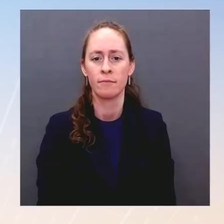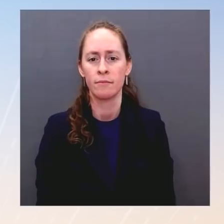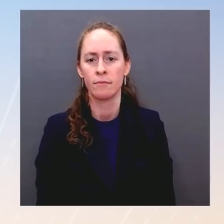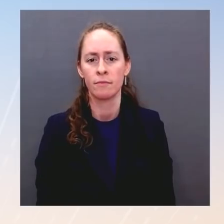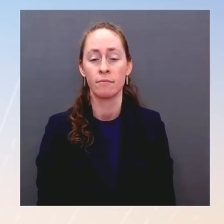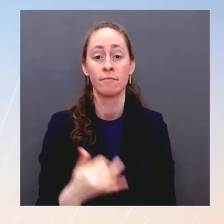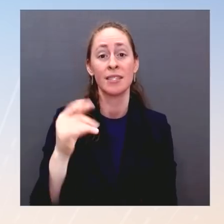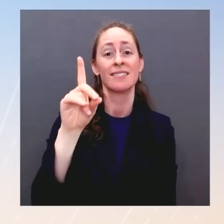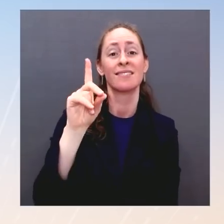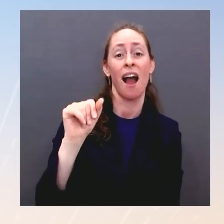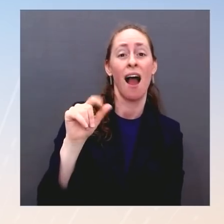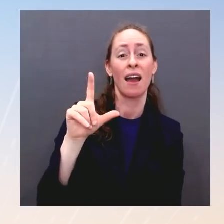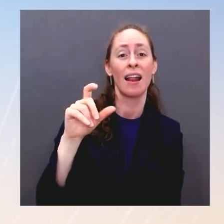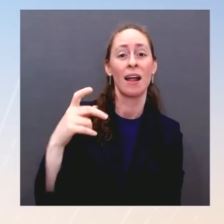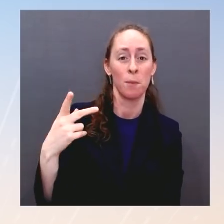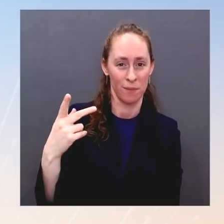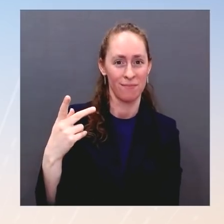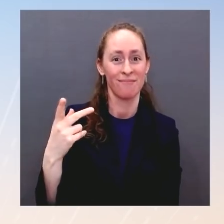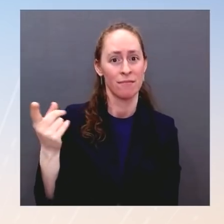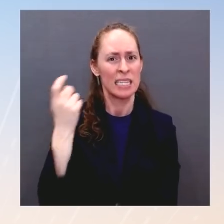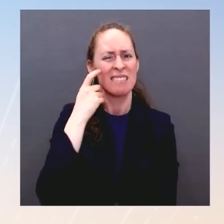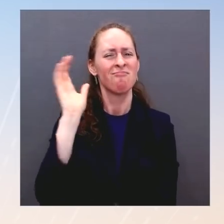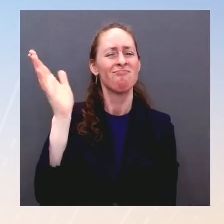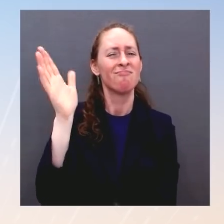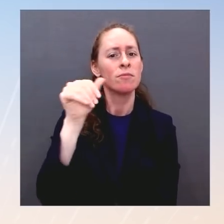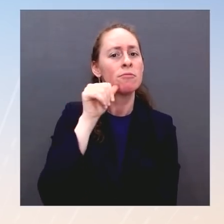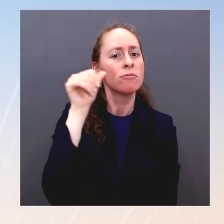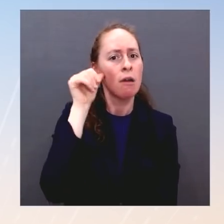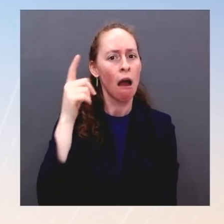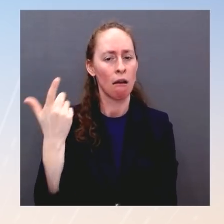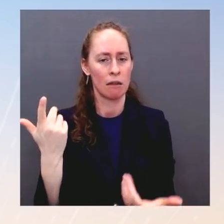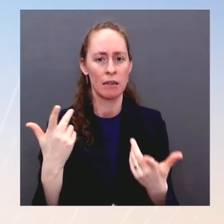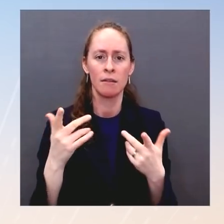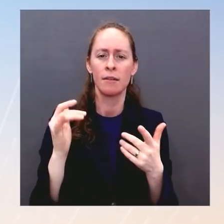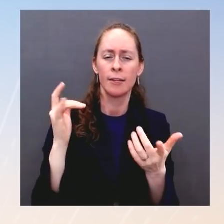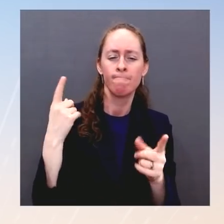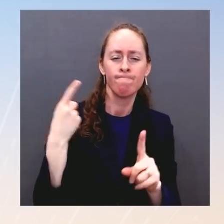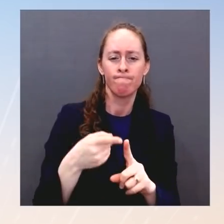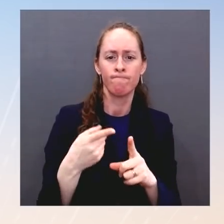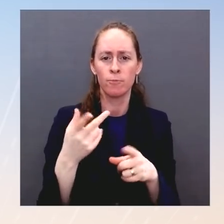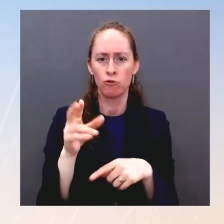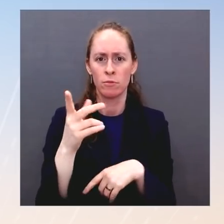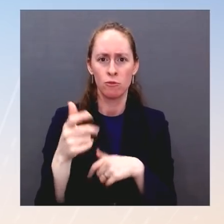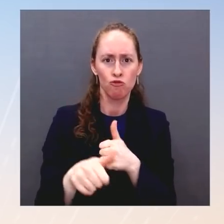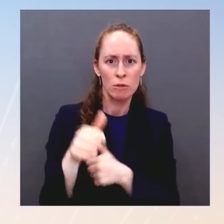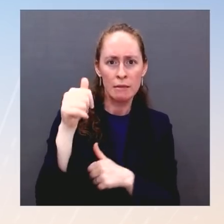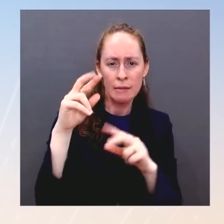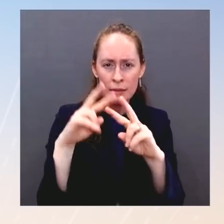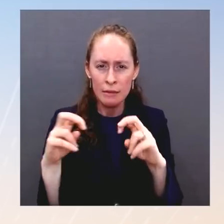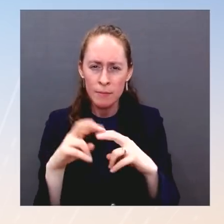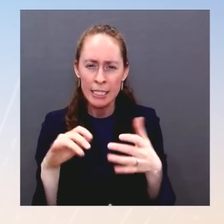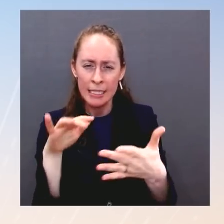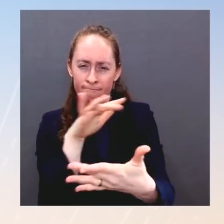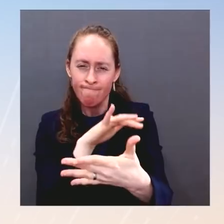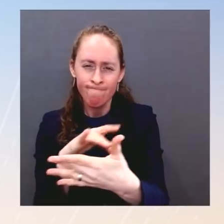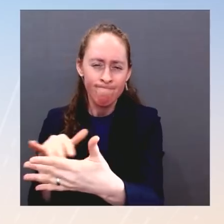and impact assessments, and that's a part of it. The other factor here on the energy sector is that starting out with energy or --